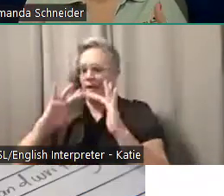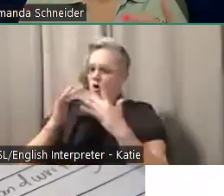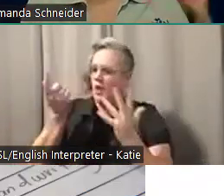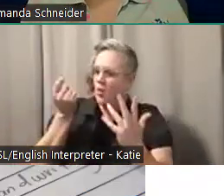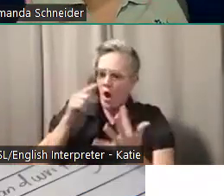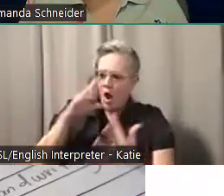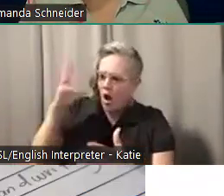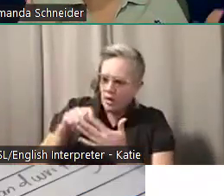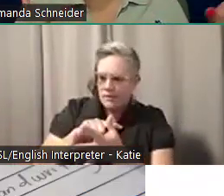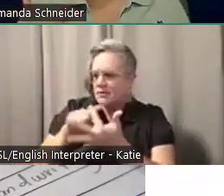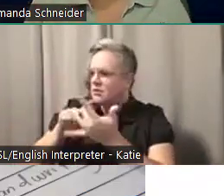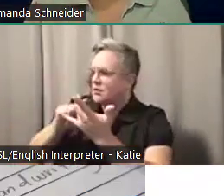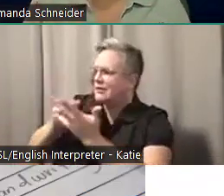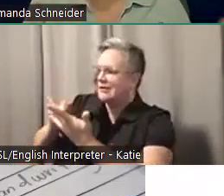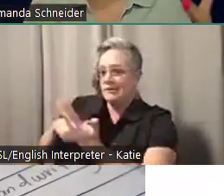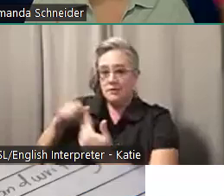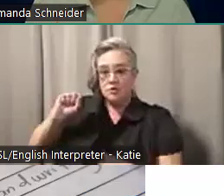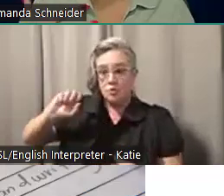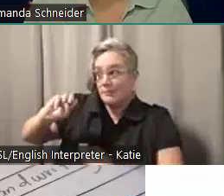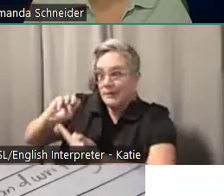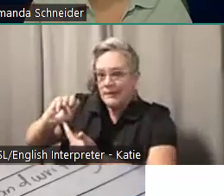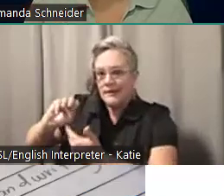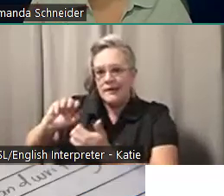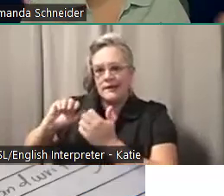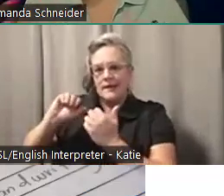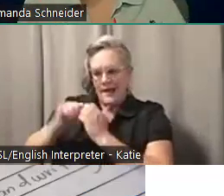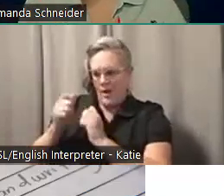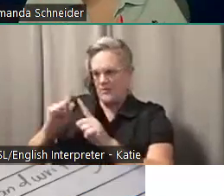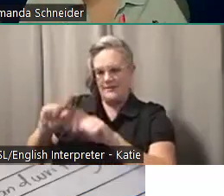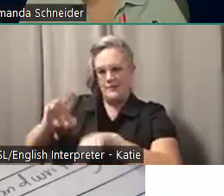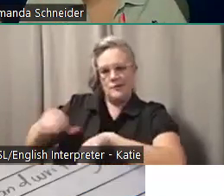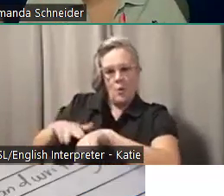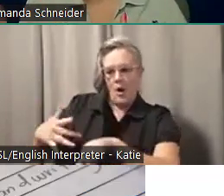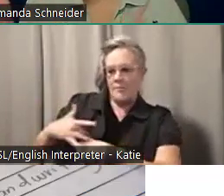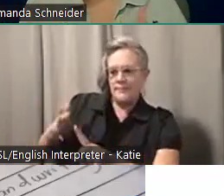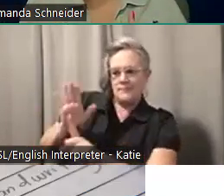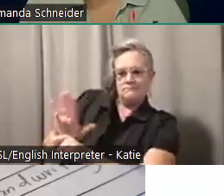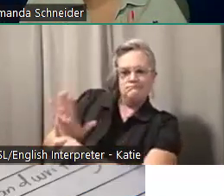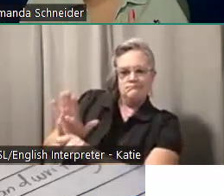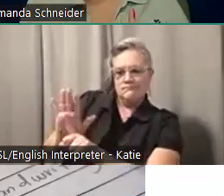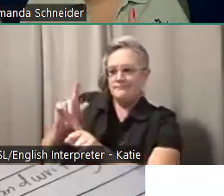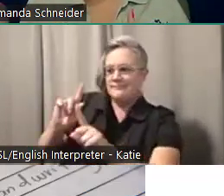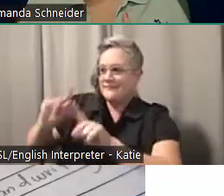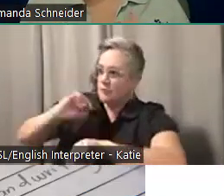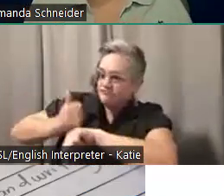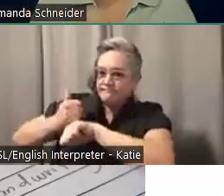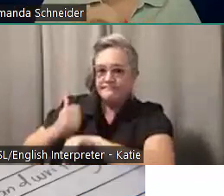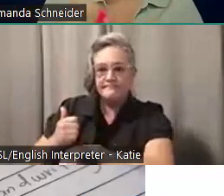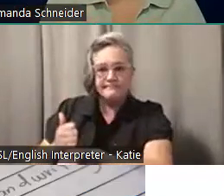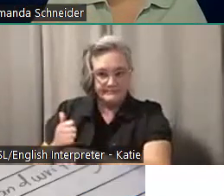And then also, social media and how those have different norms and different formats, um, and how that